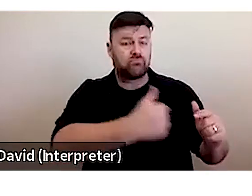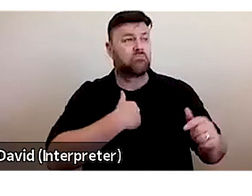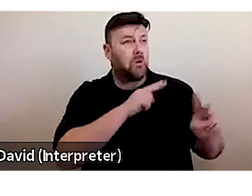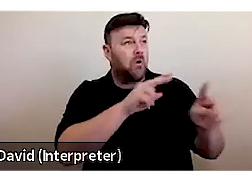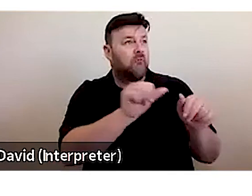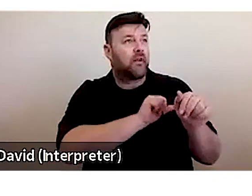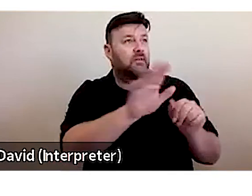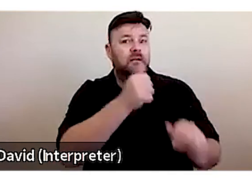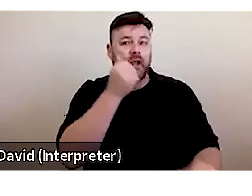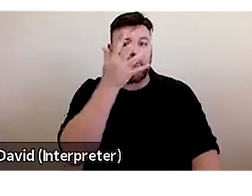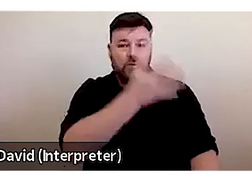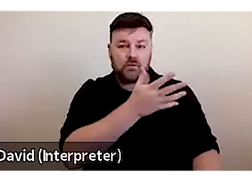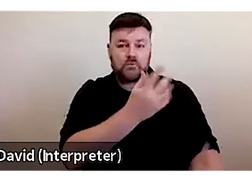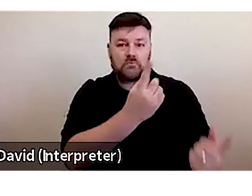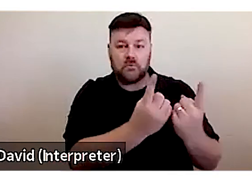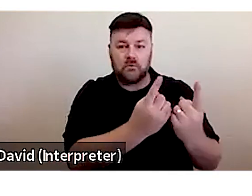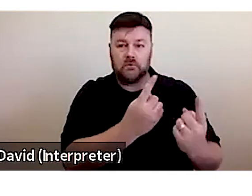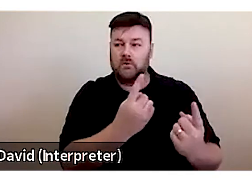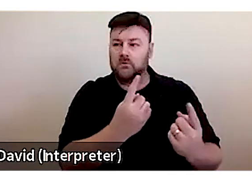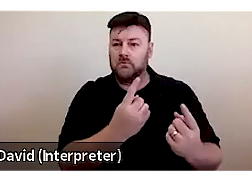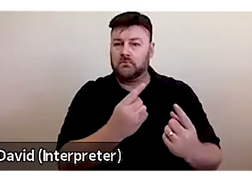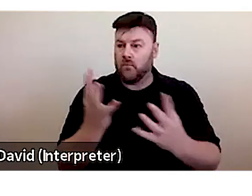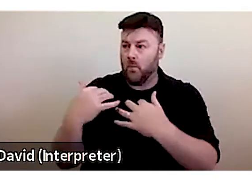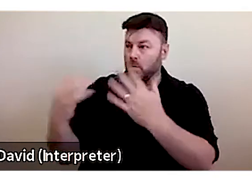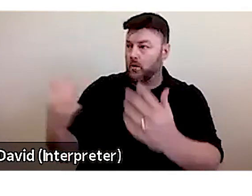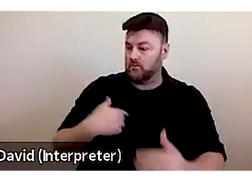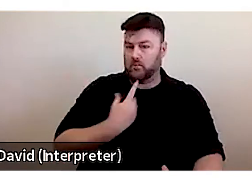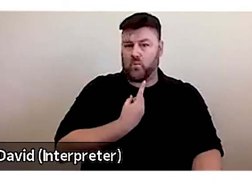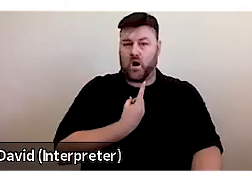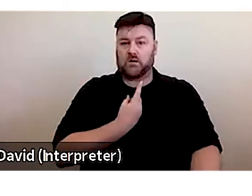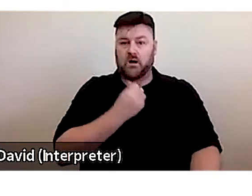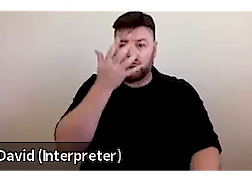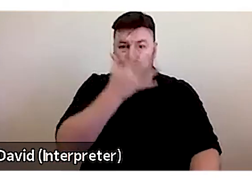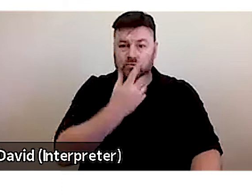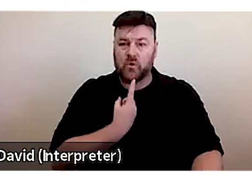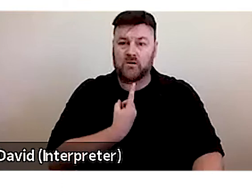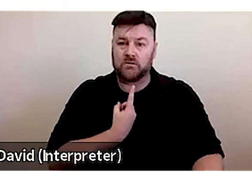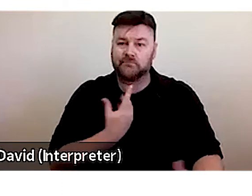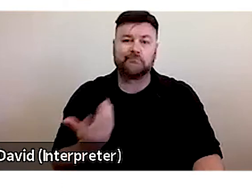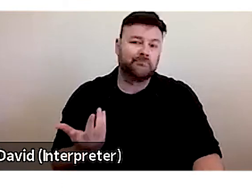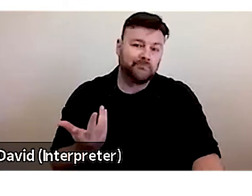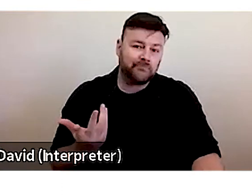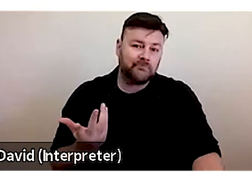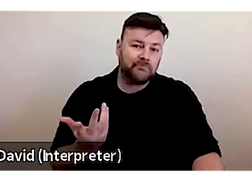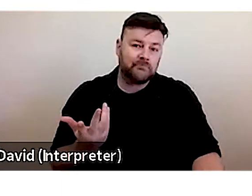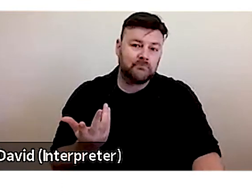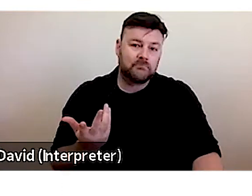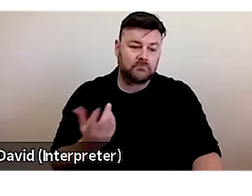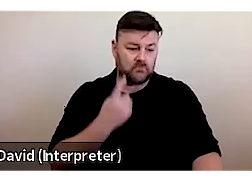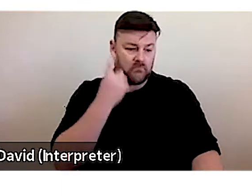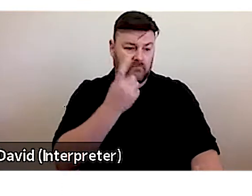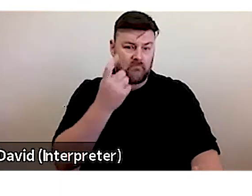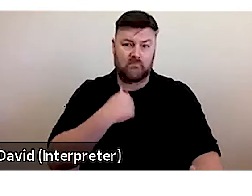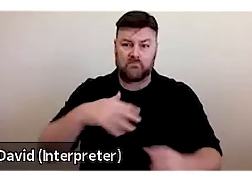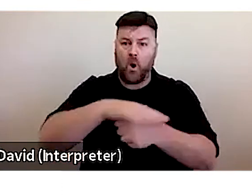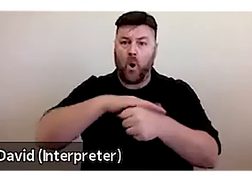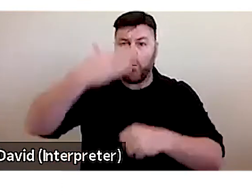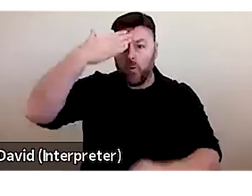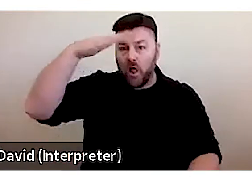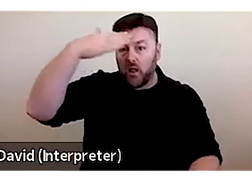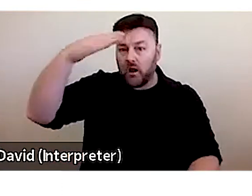Wondering why our local Elders have not been there or done a